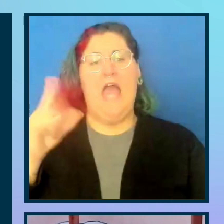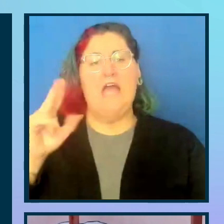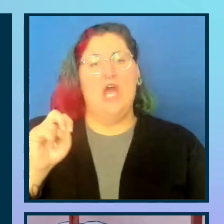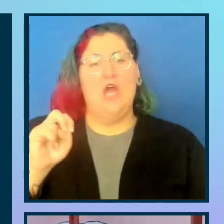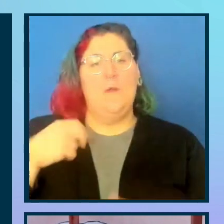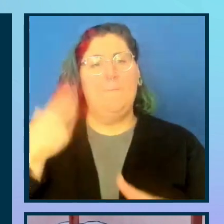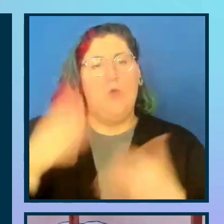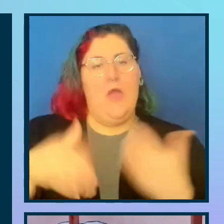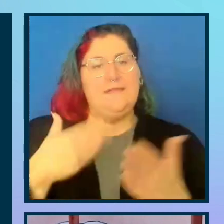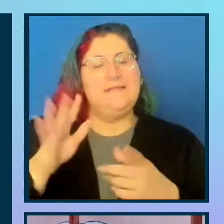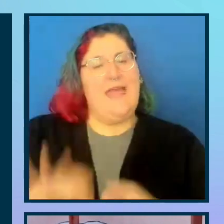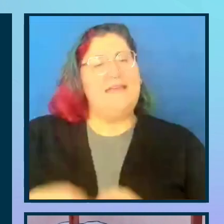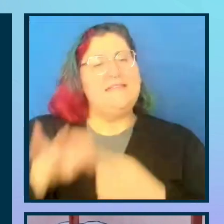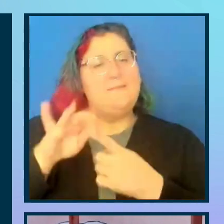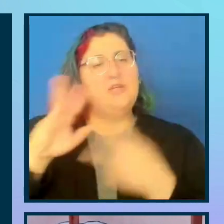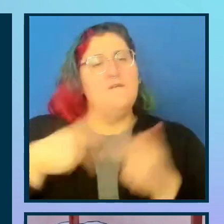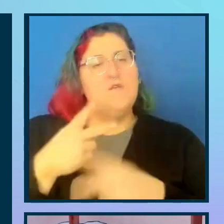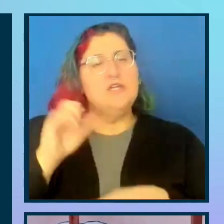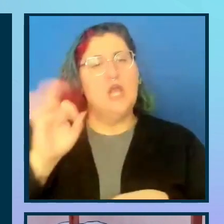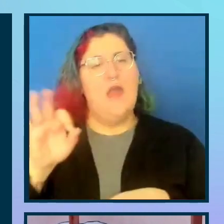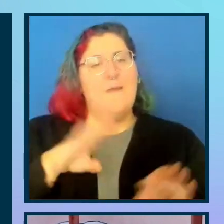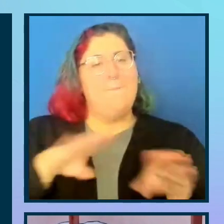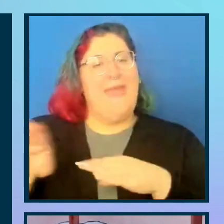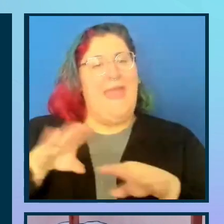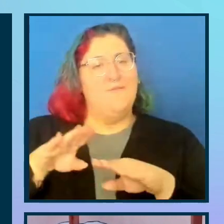of behavior-driven development, also known as BDD,